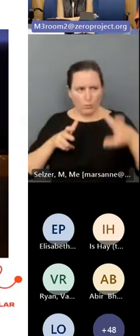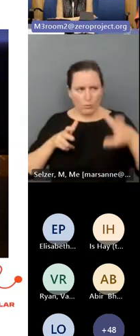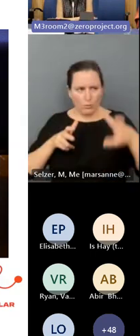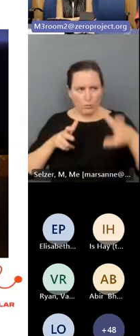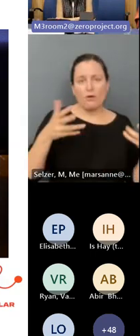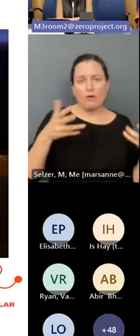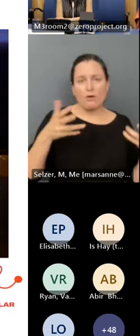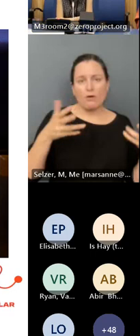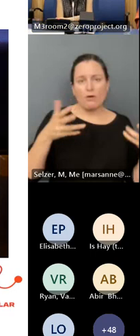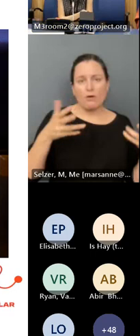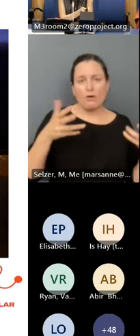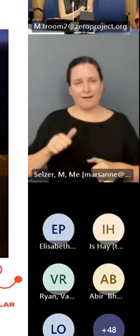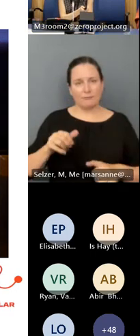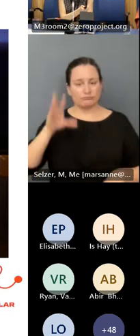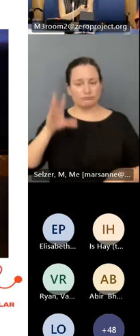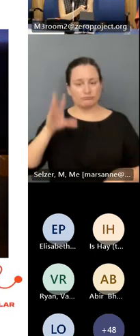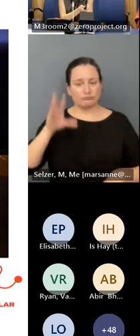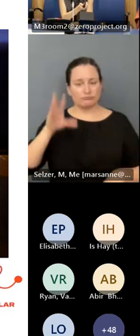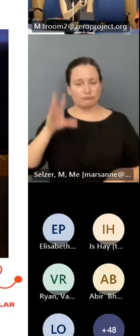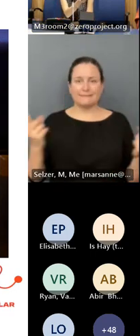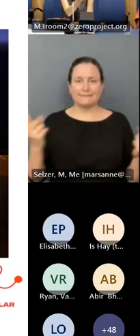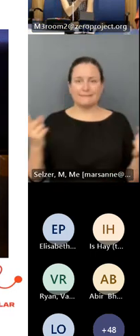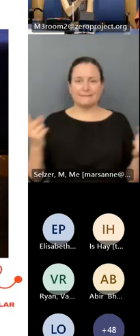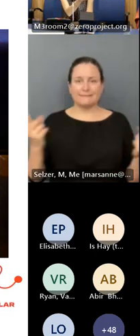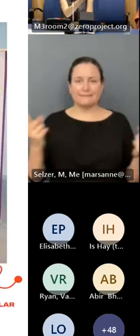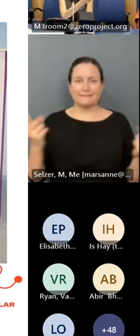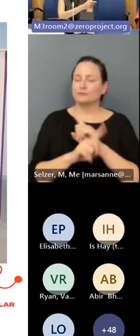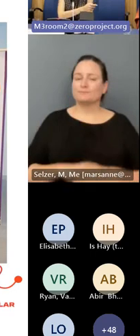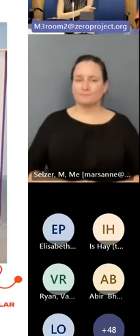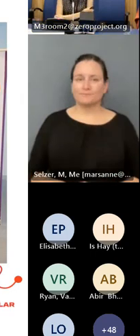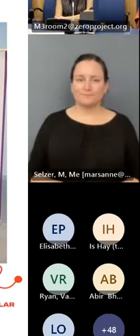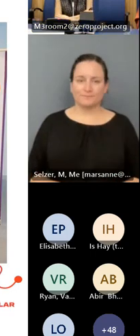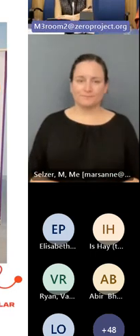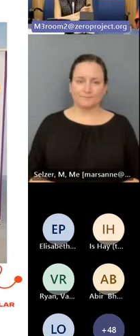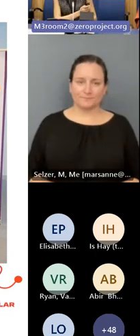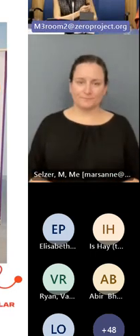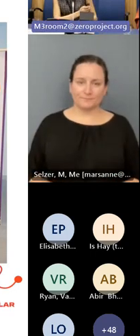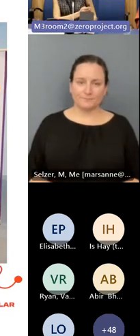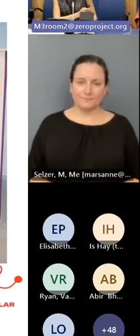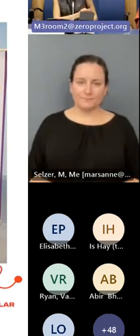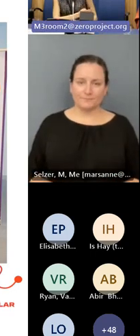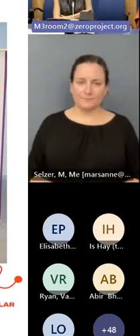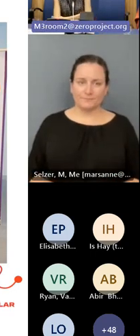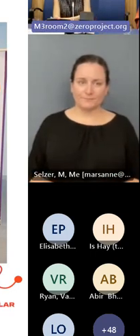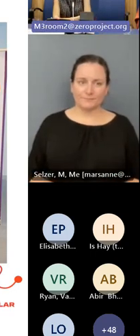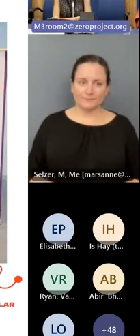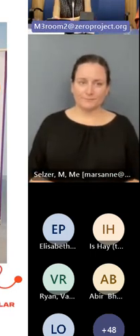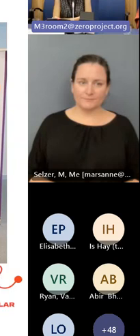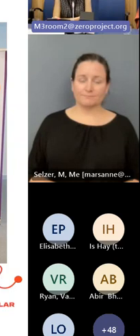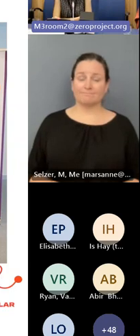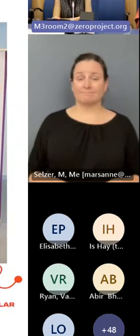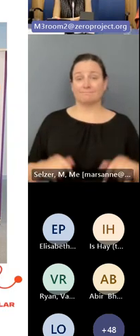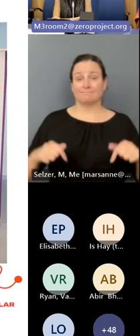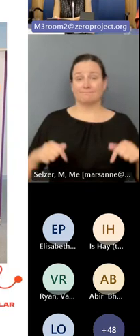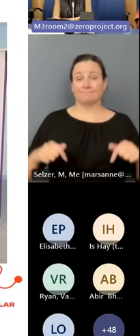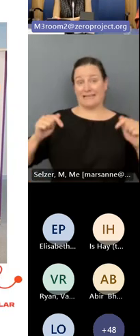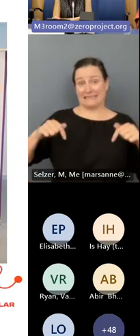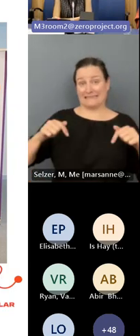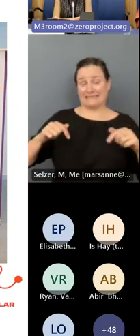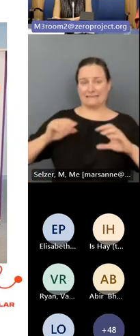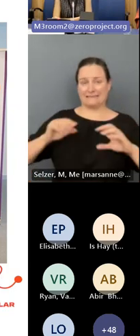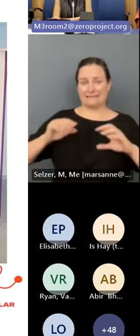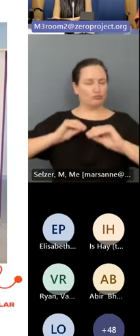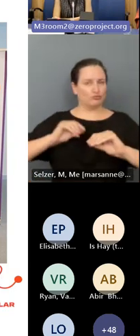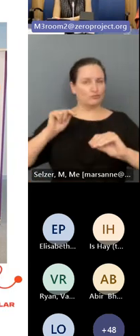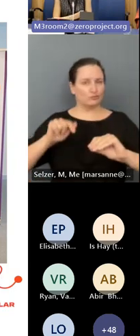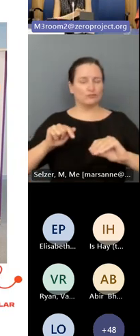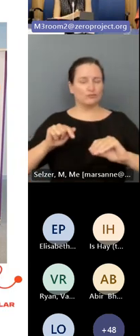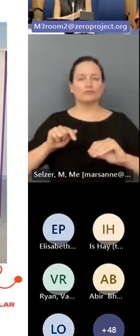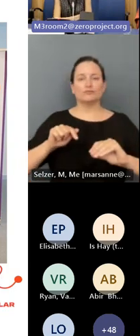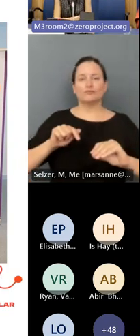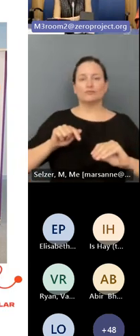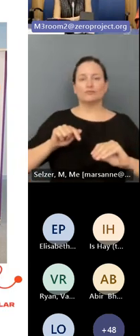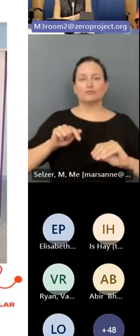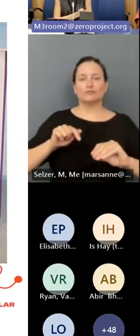other. Campus of Colours is the first programme in Turkey where students from different backgrounds